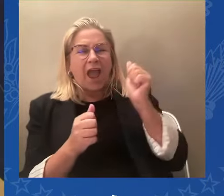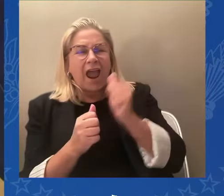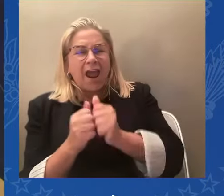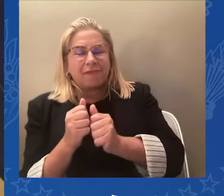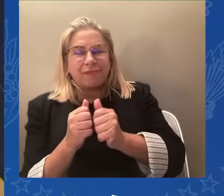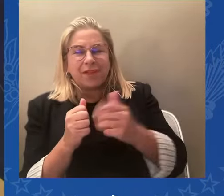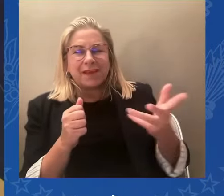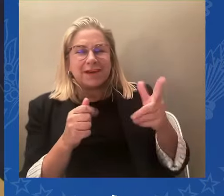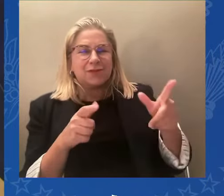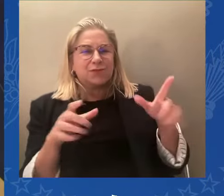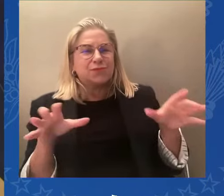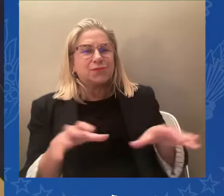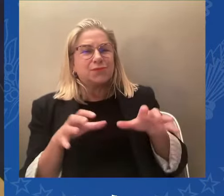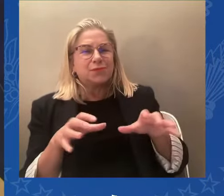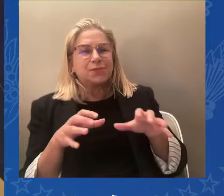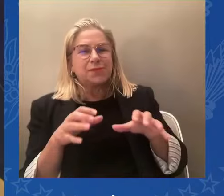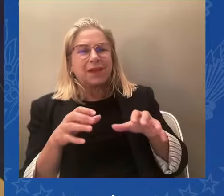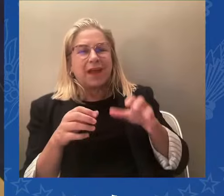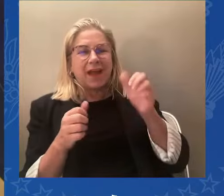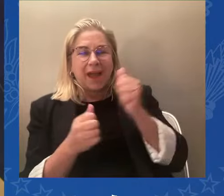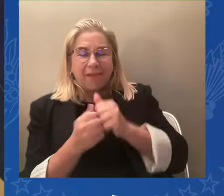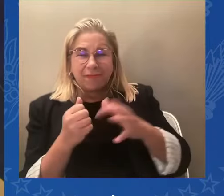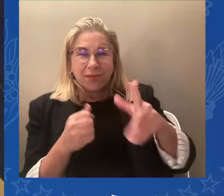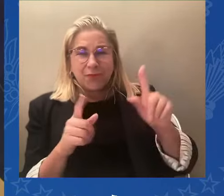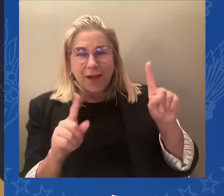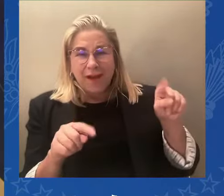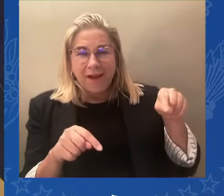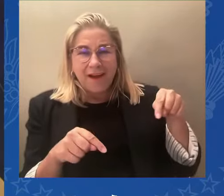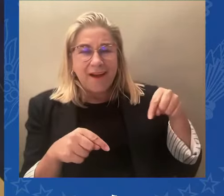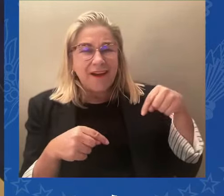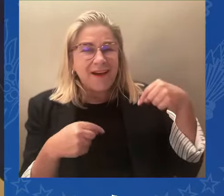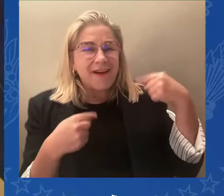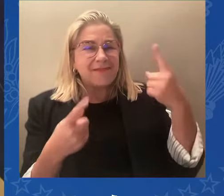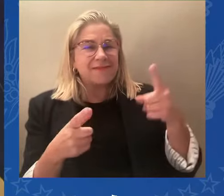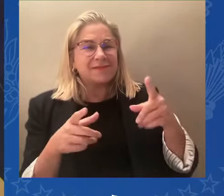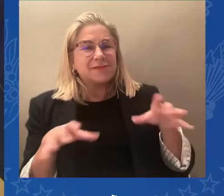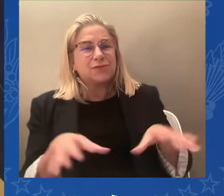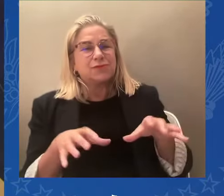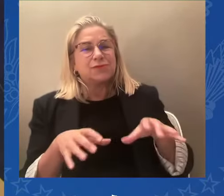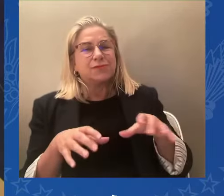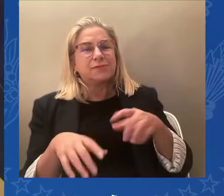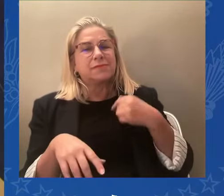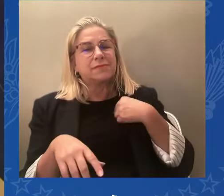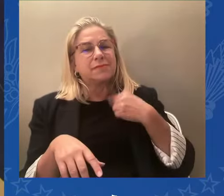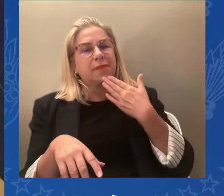Chair Steven Horsford, CBCF Chair Terri Sewell, and ALC